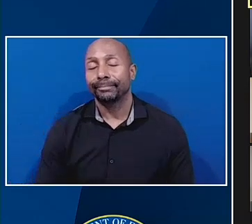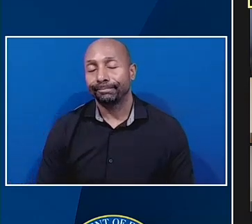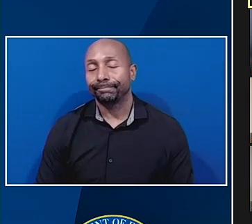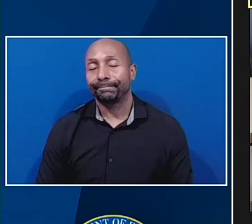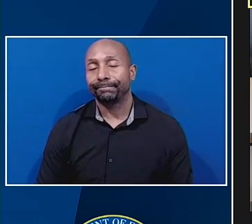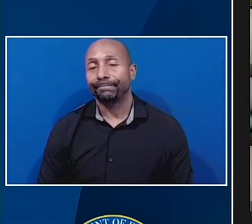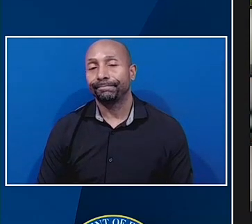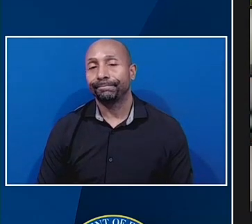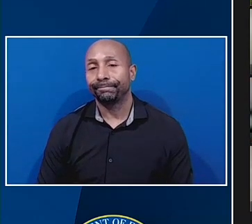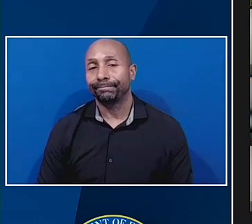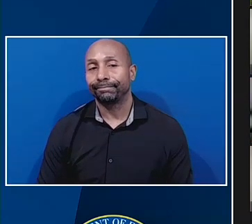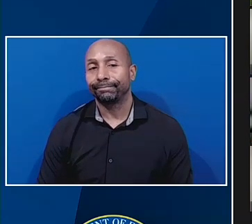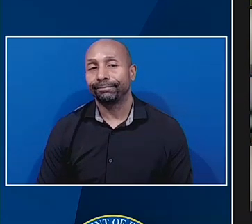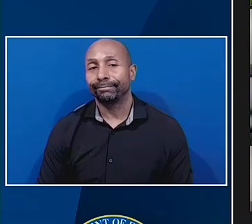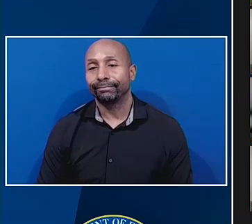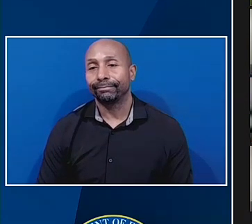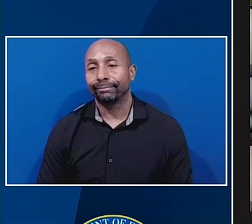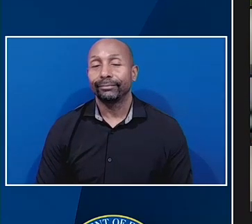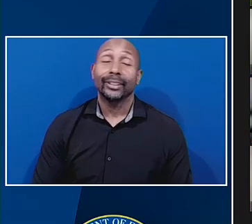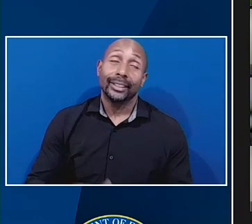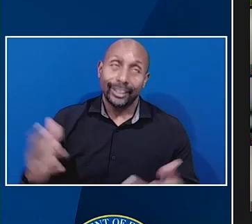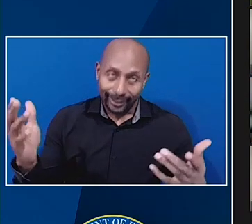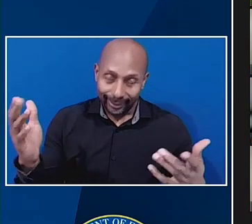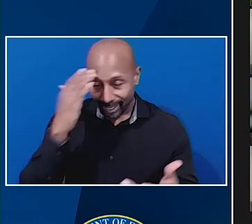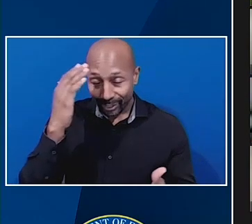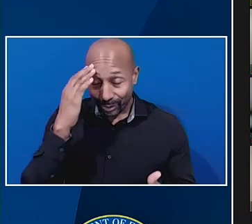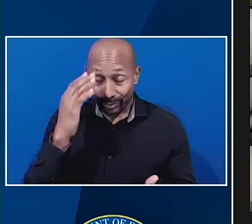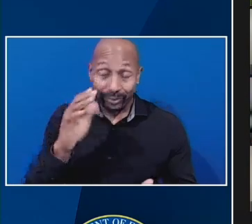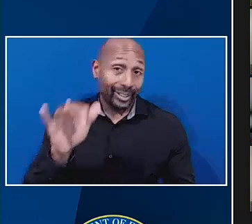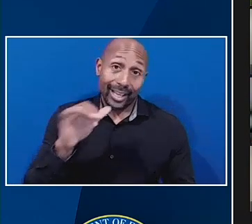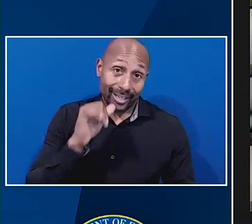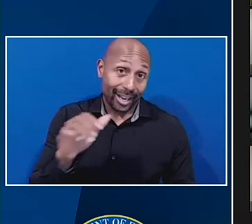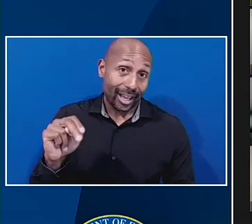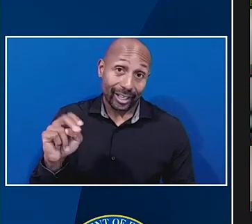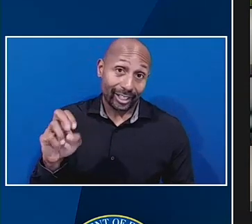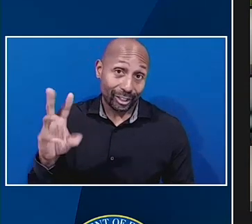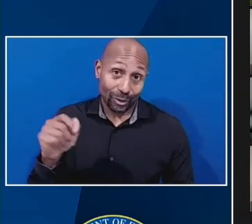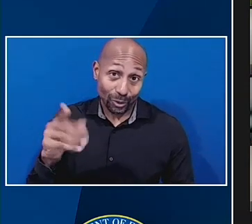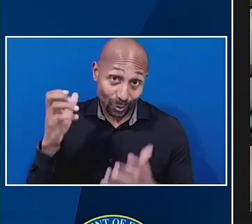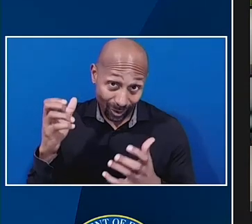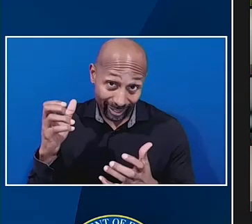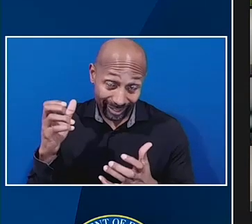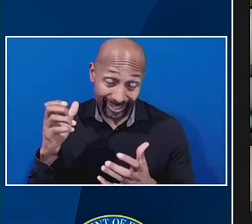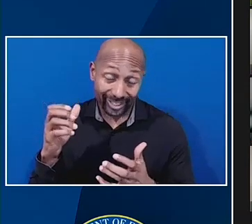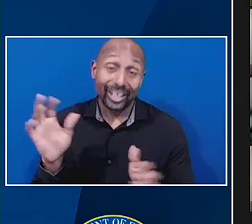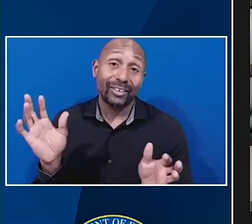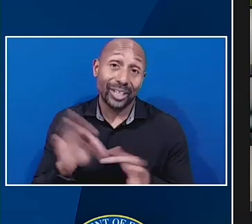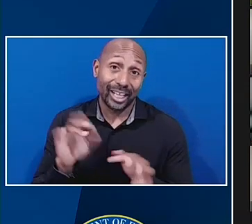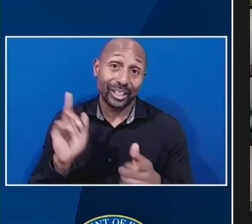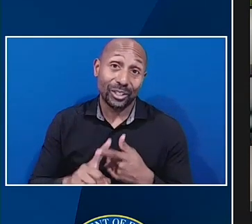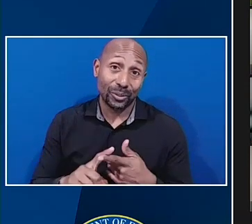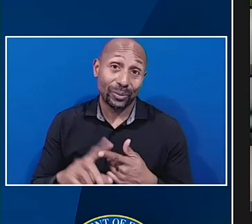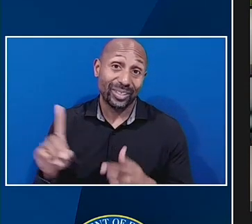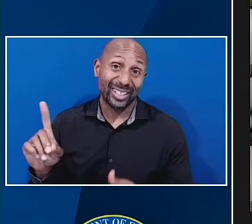it's not the news you wanted to hear about the date, but, in order to meet all the